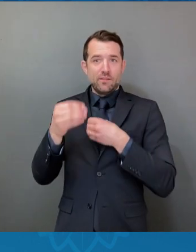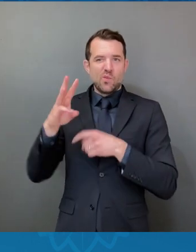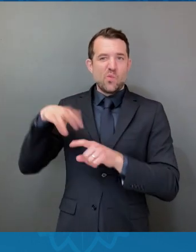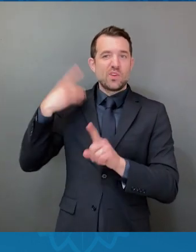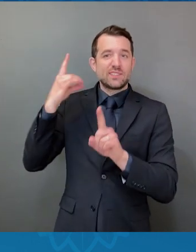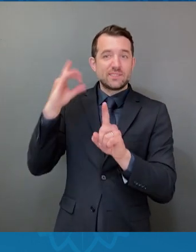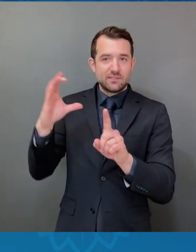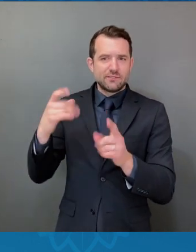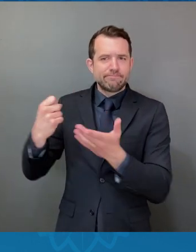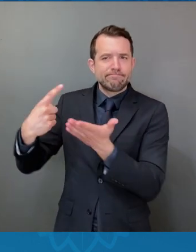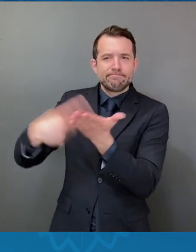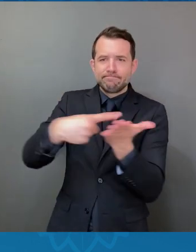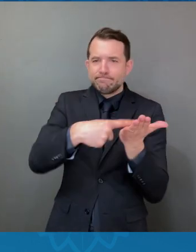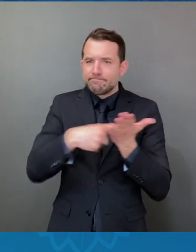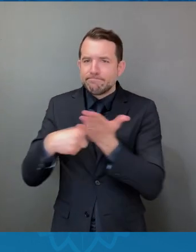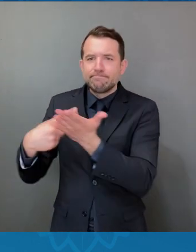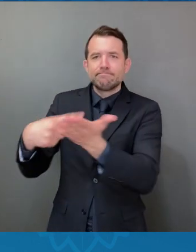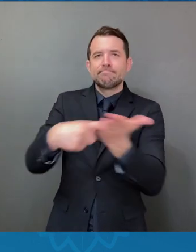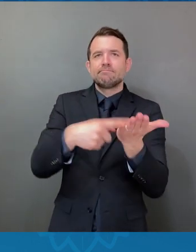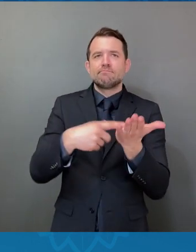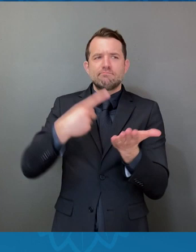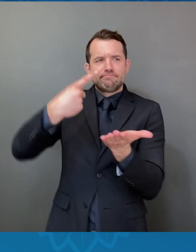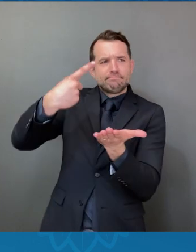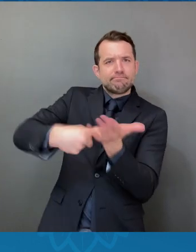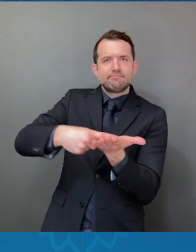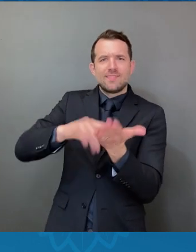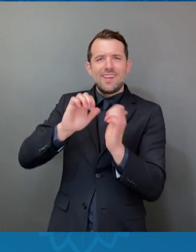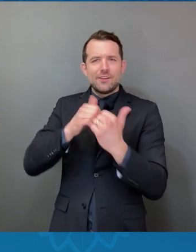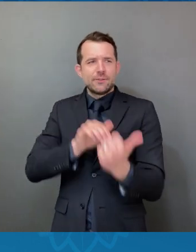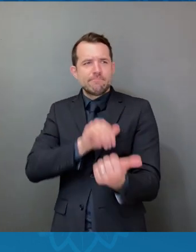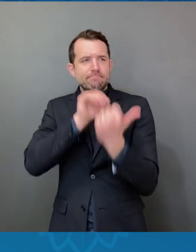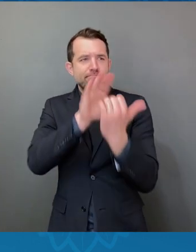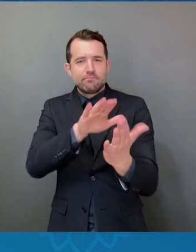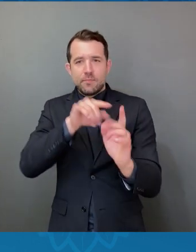what we must do to address these challenges. And I don't need to tell you all you know,